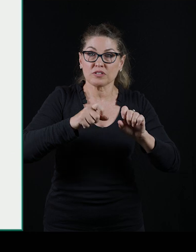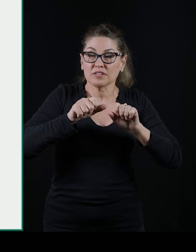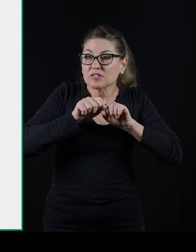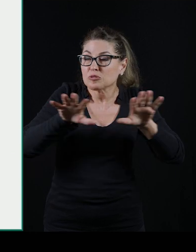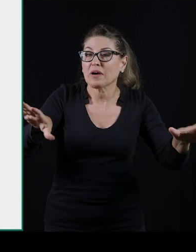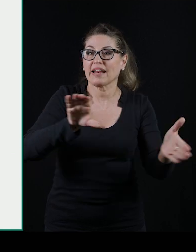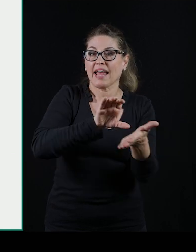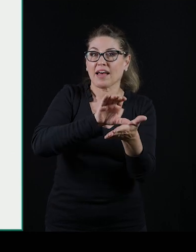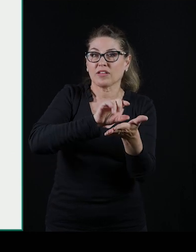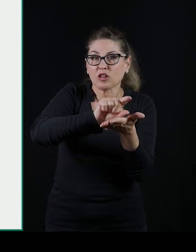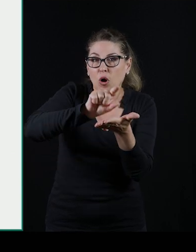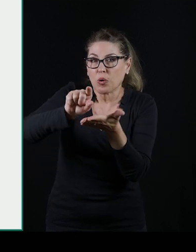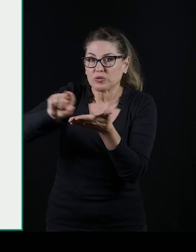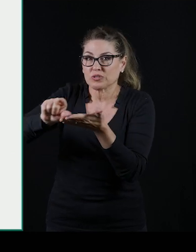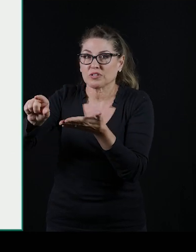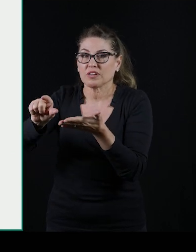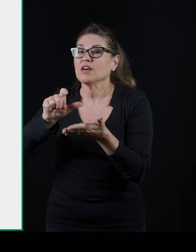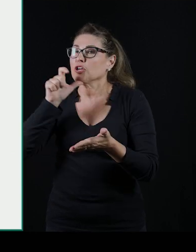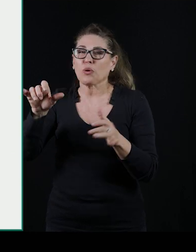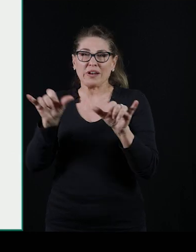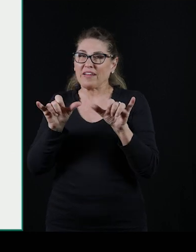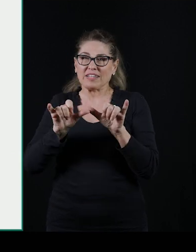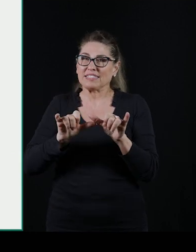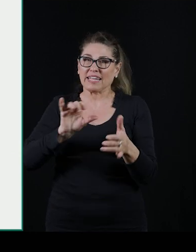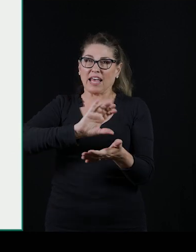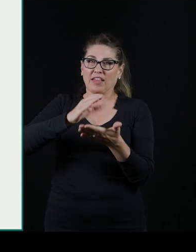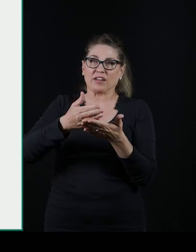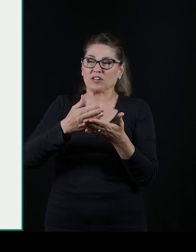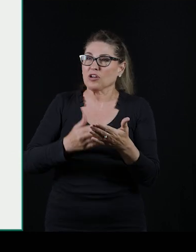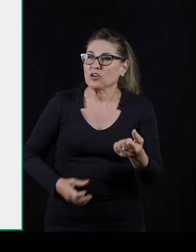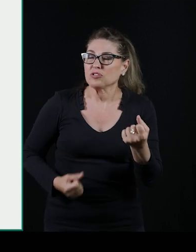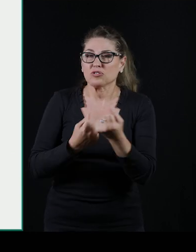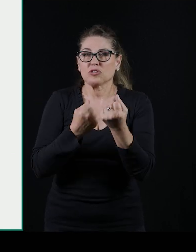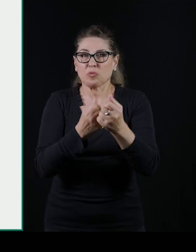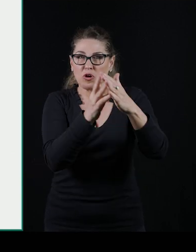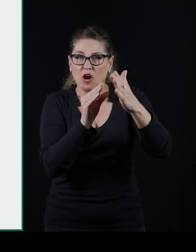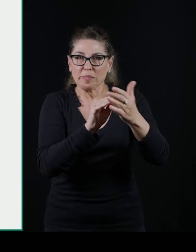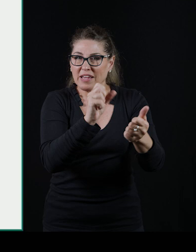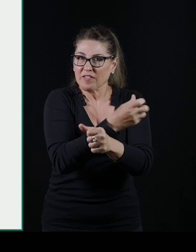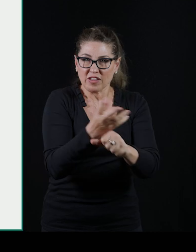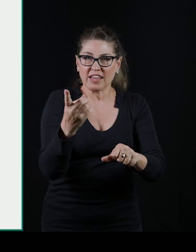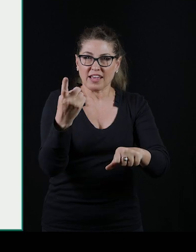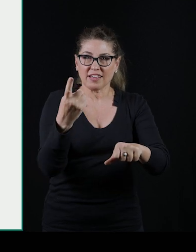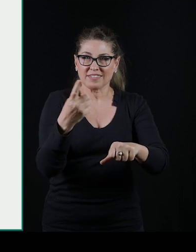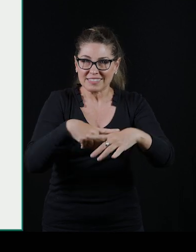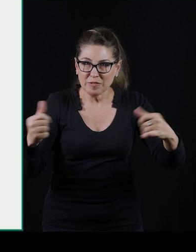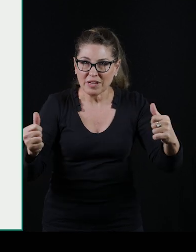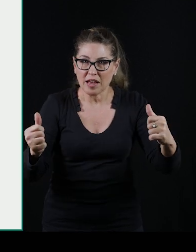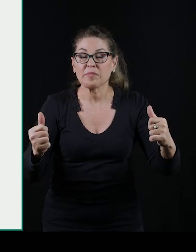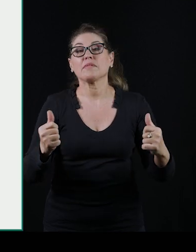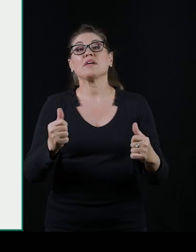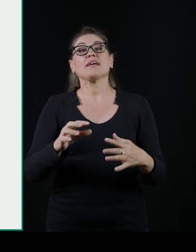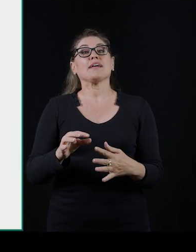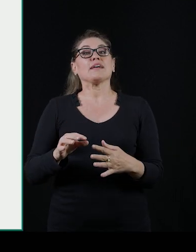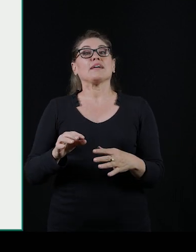for the data migration rather than having to scale up some solution to support copying all of the data at once, we instead spread that load